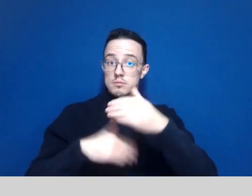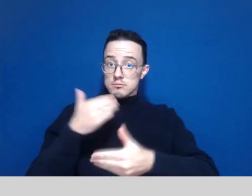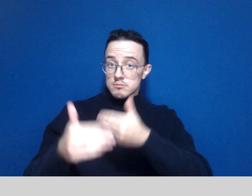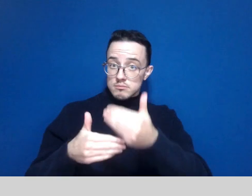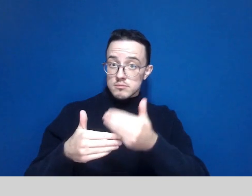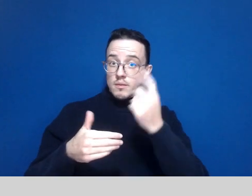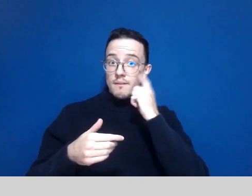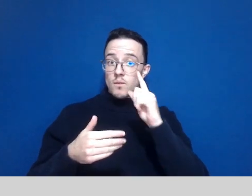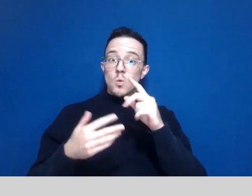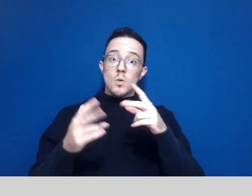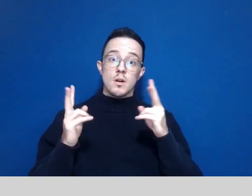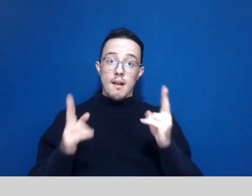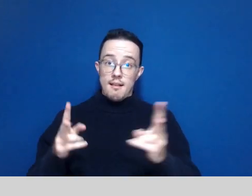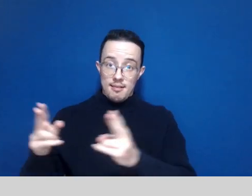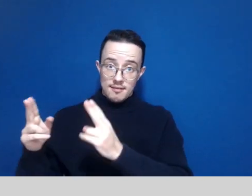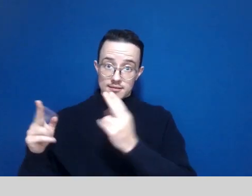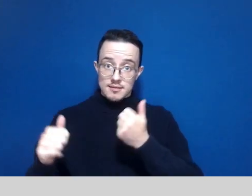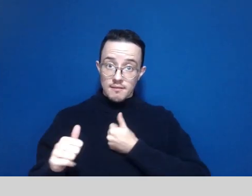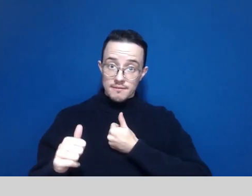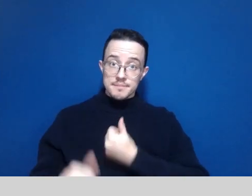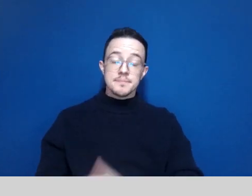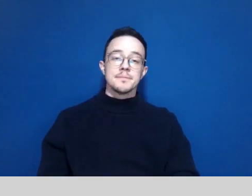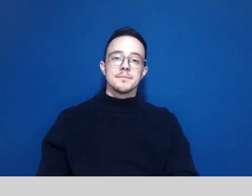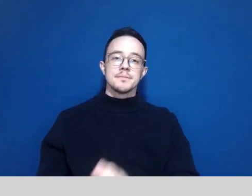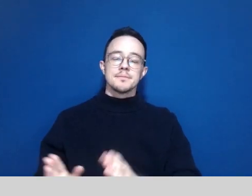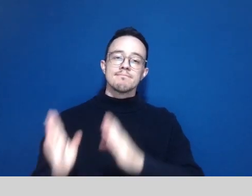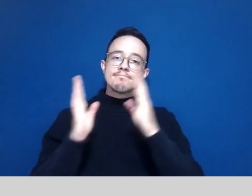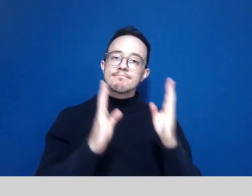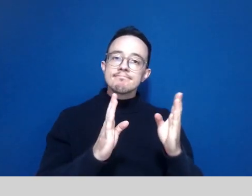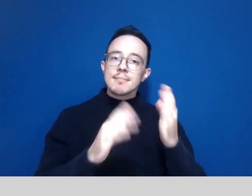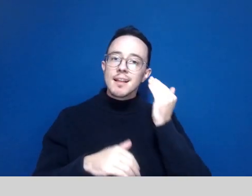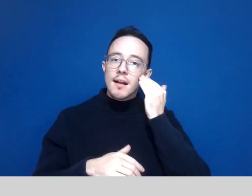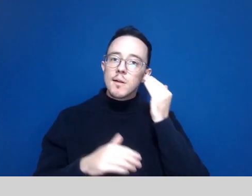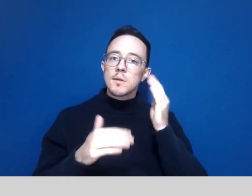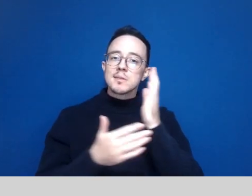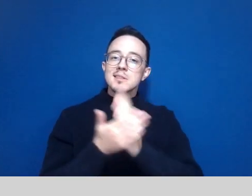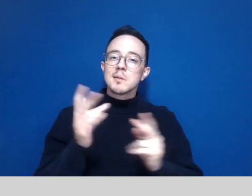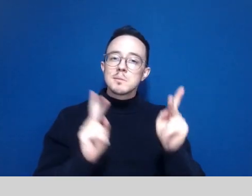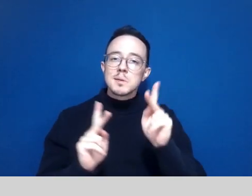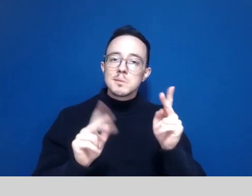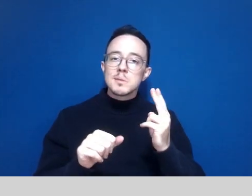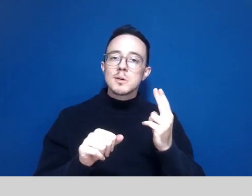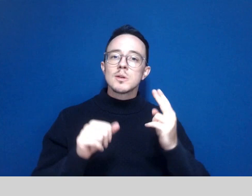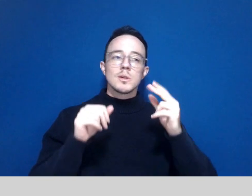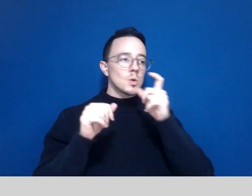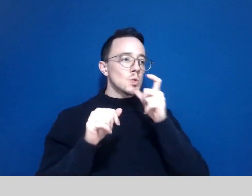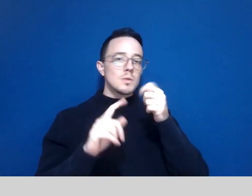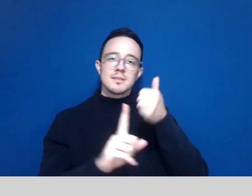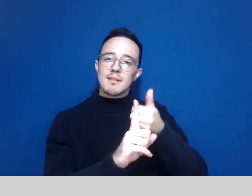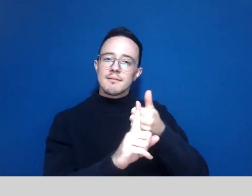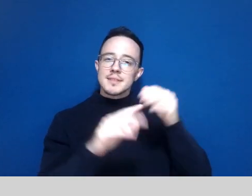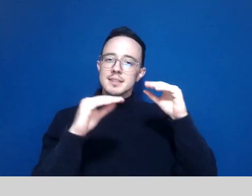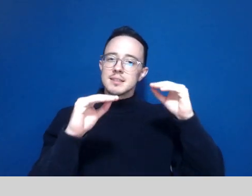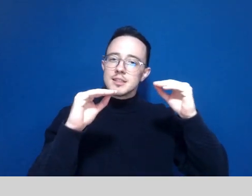I know of people who are instructors that use transcriptions to impact